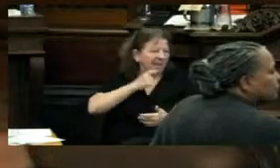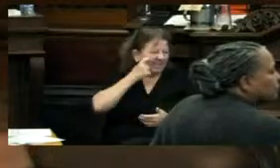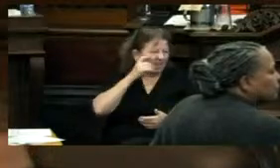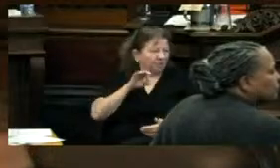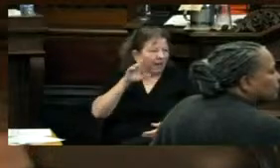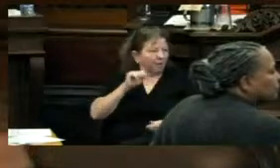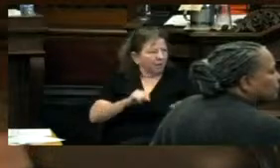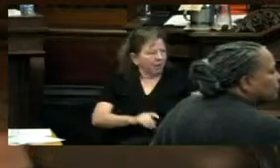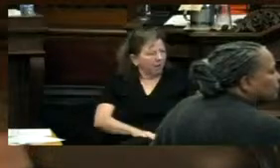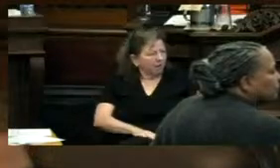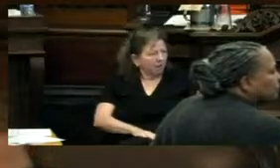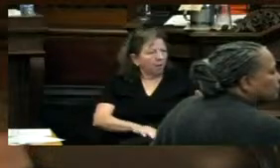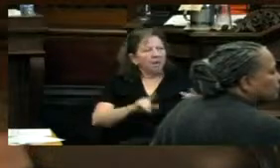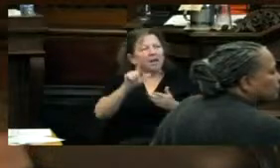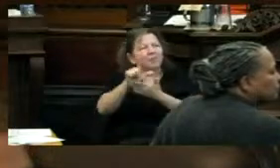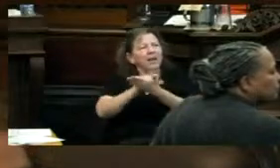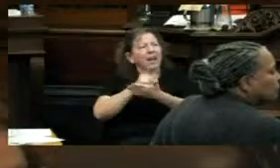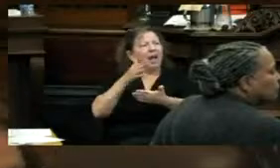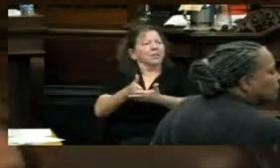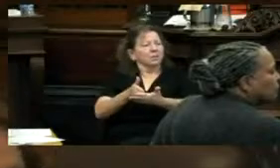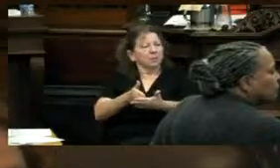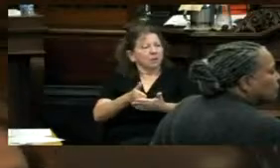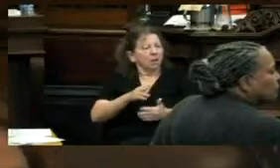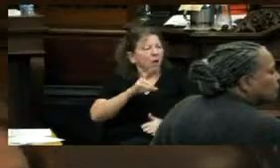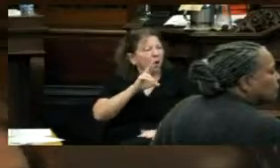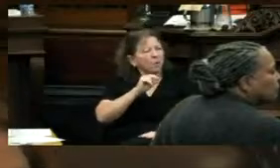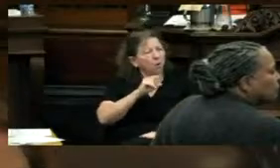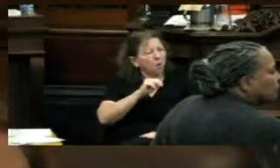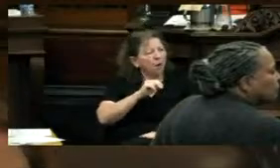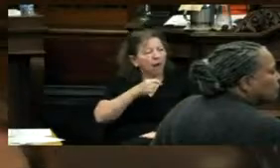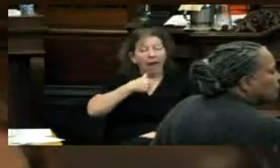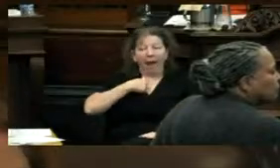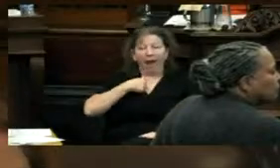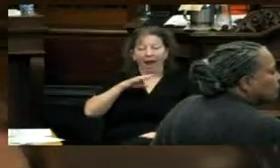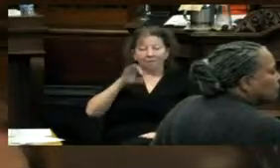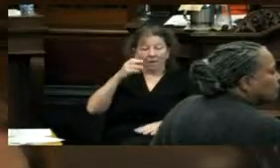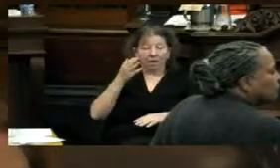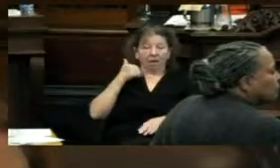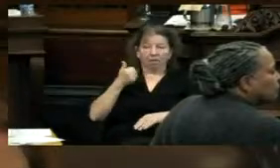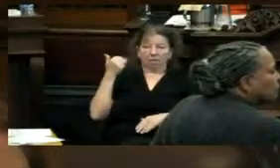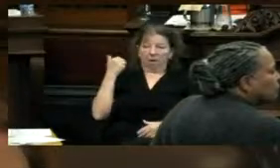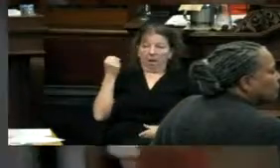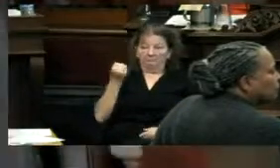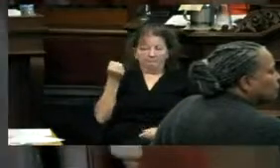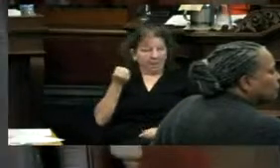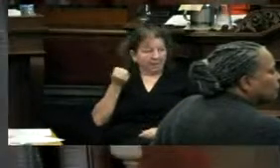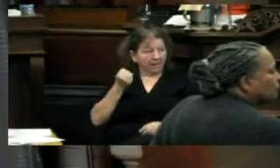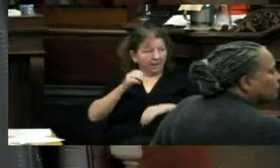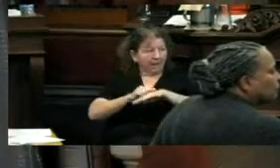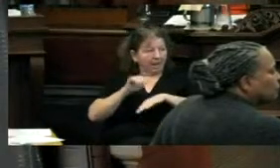have gotten this before I came to the meeting, because that's that's when I just found out